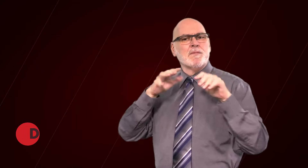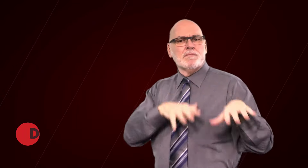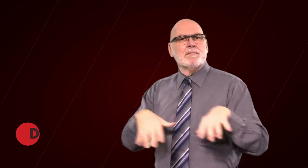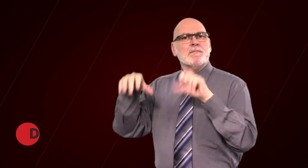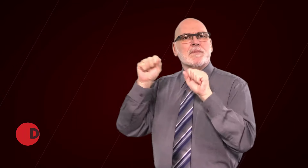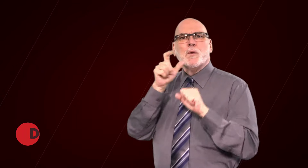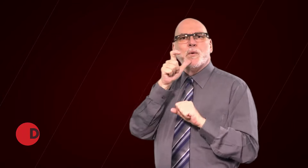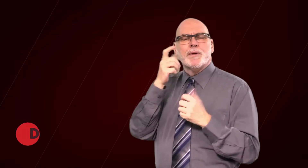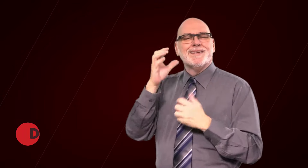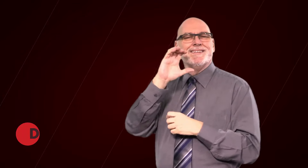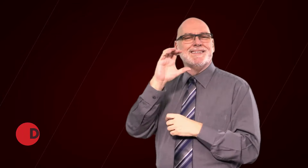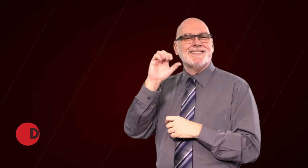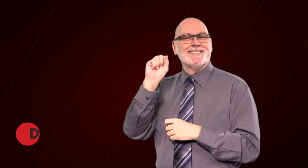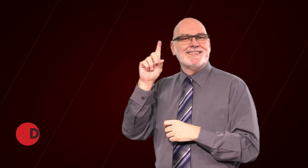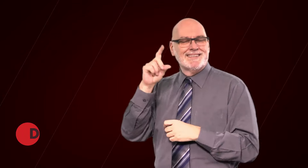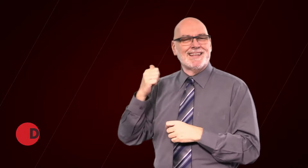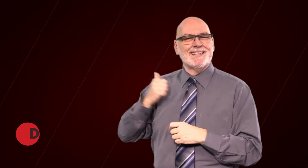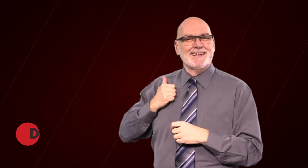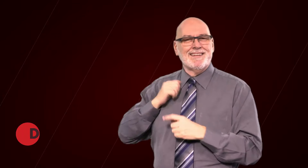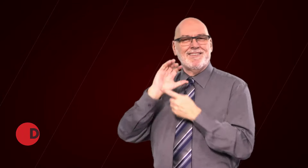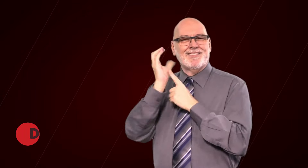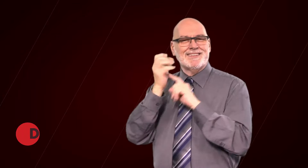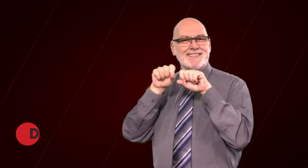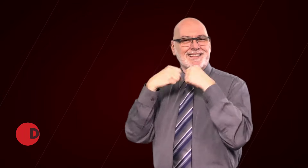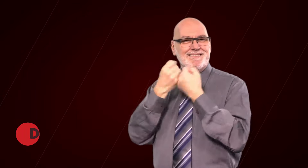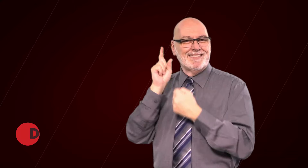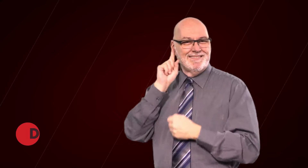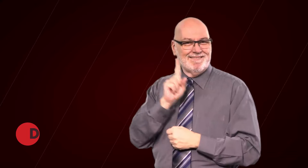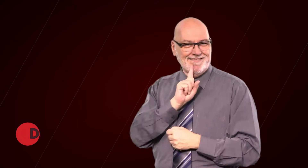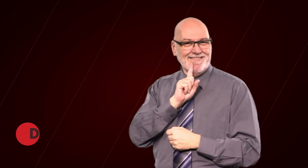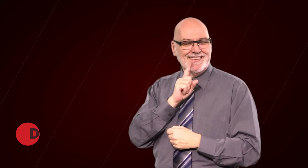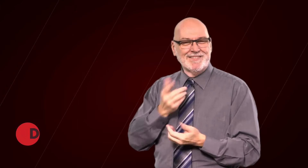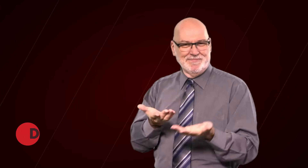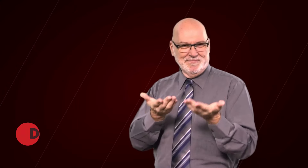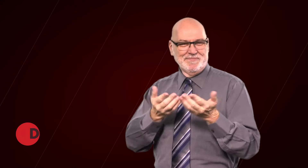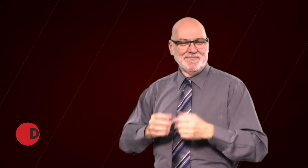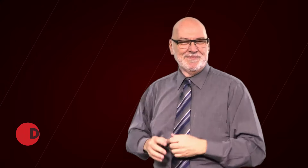hosted by the Canadian Cultural Society of the Deaf.